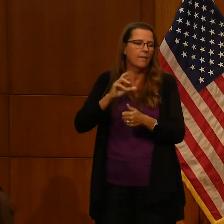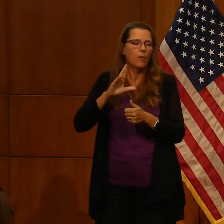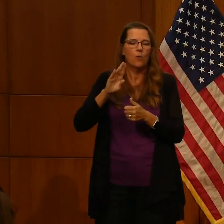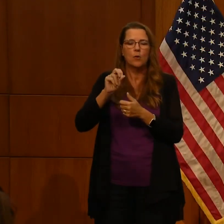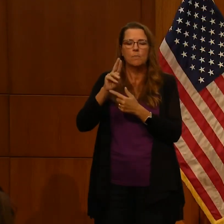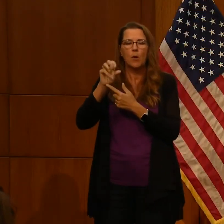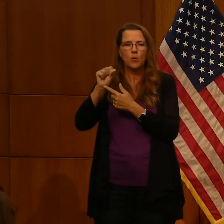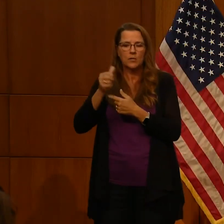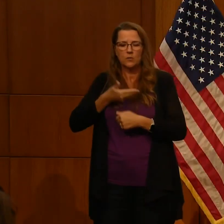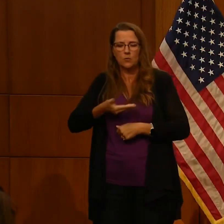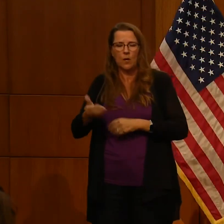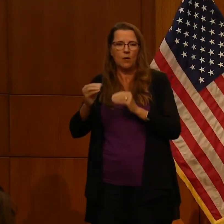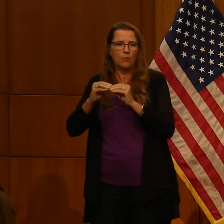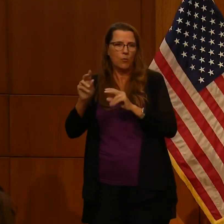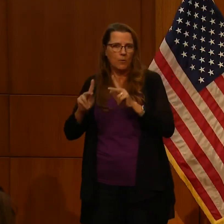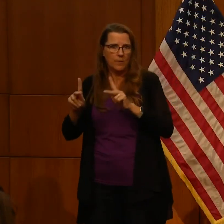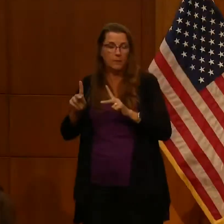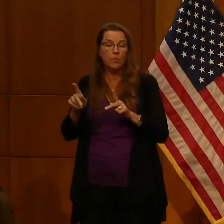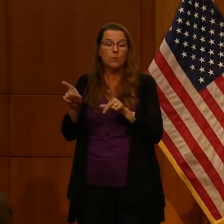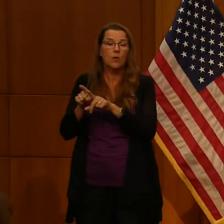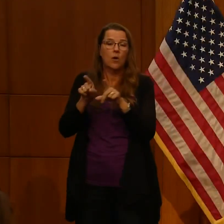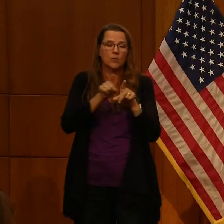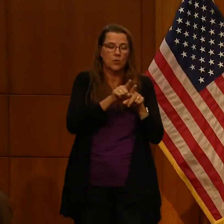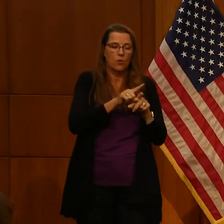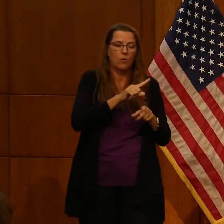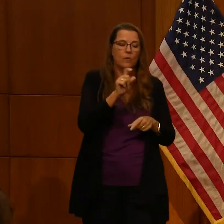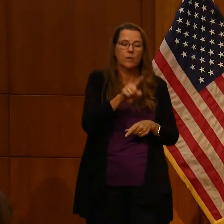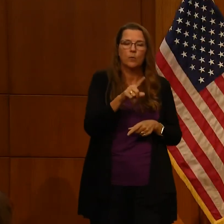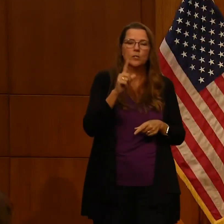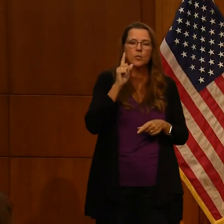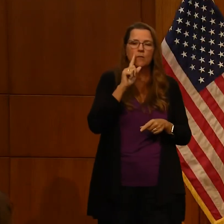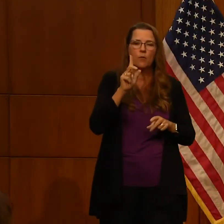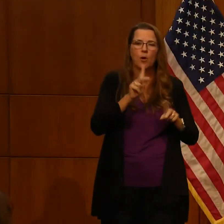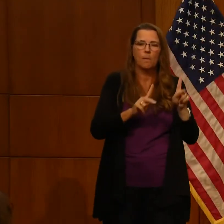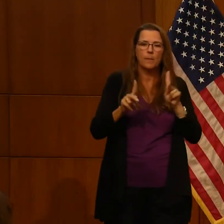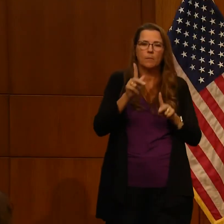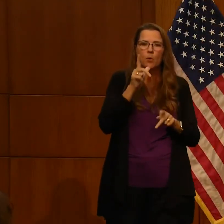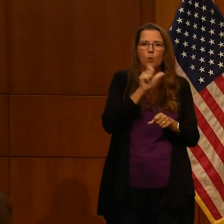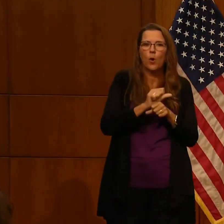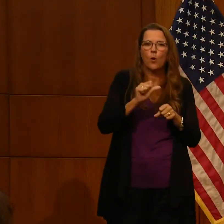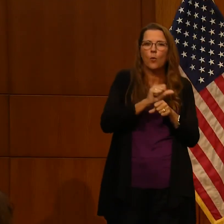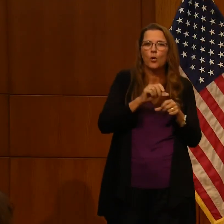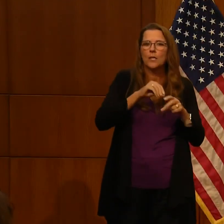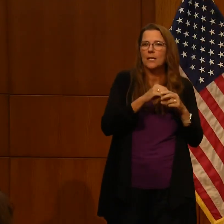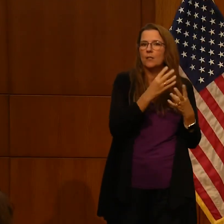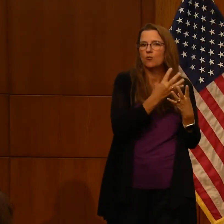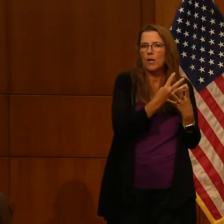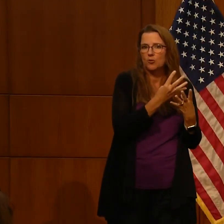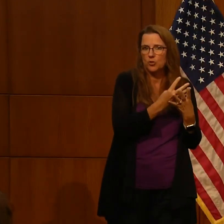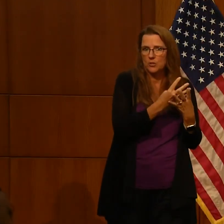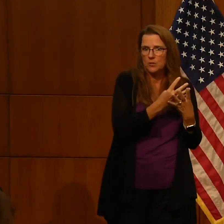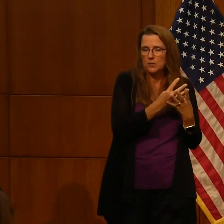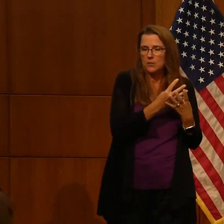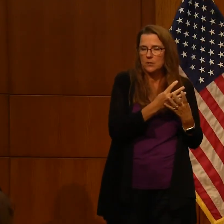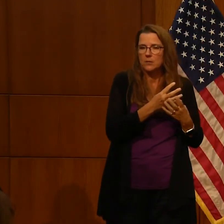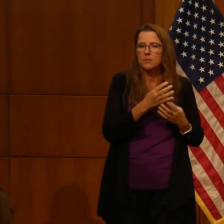THERE AND EVEN BONUSES TO OUR MORE HOPE. AND THE SAME